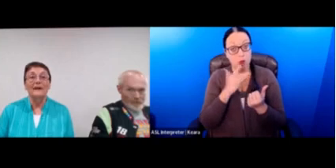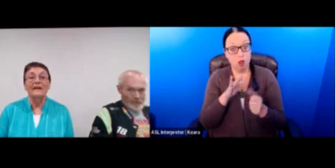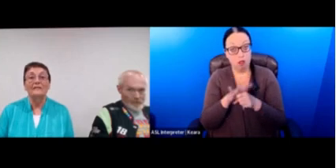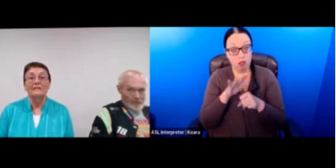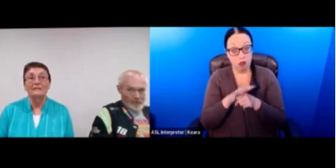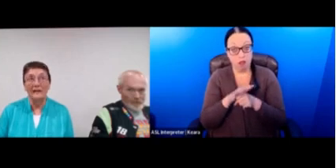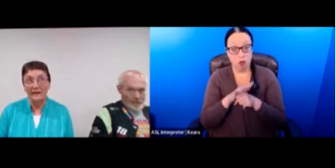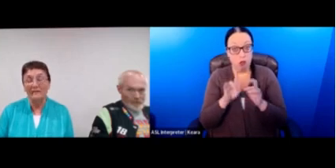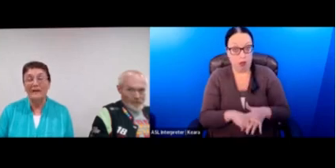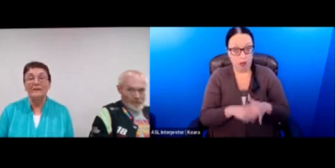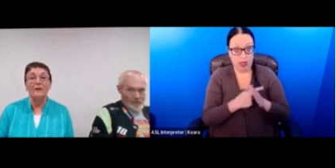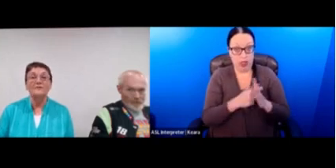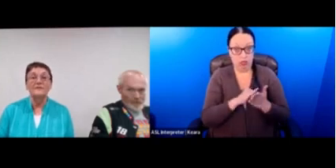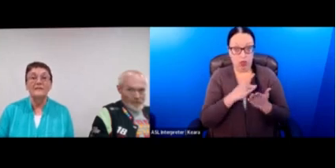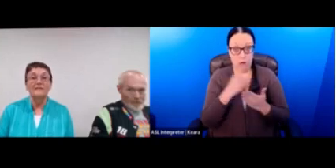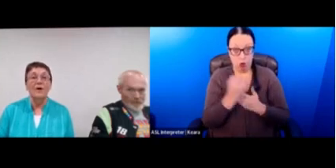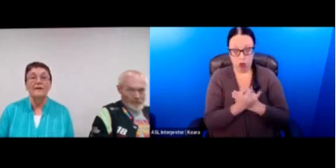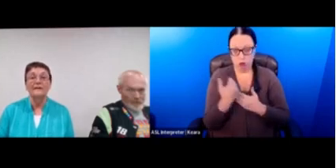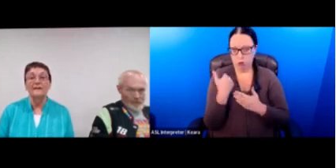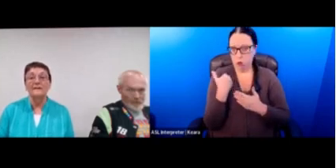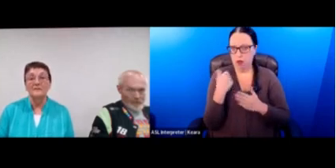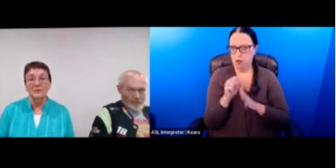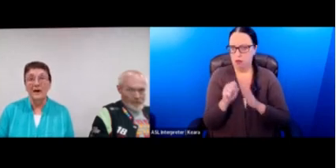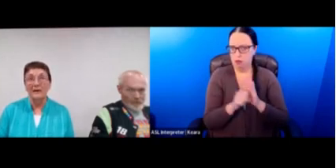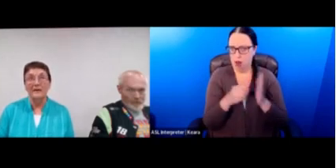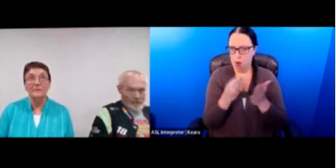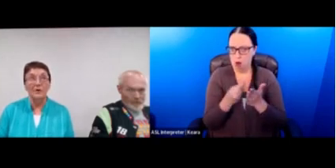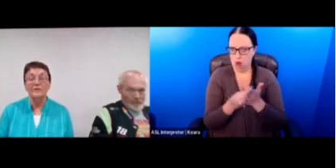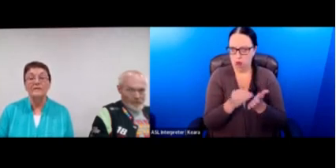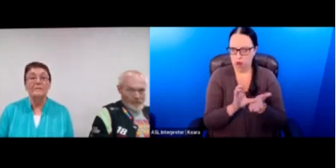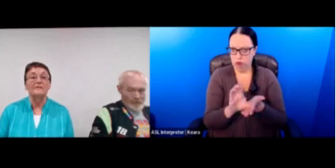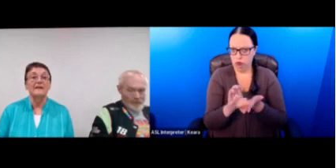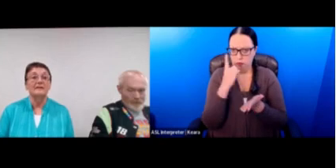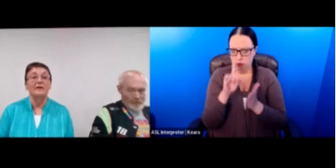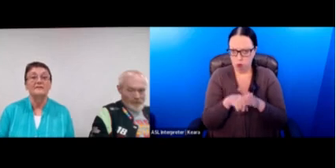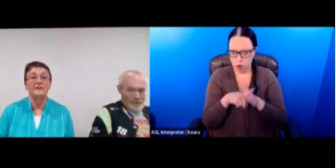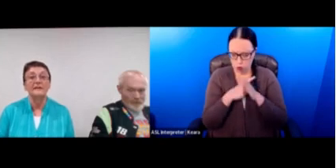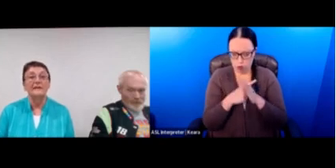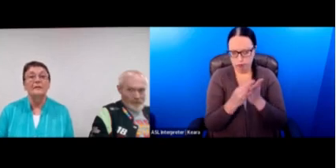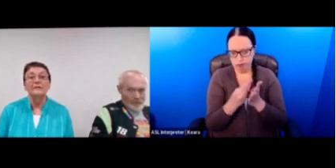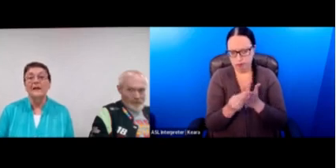dedicates dedicated state dollars to get started to actually purchase some of the technology. There was an